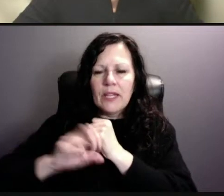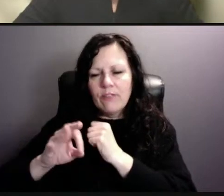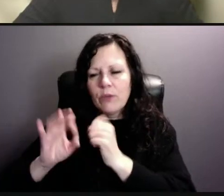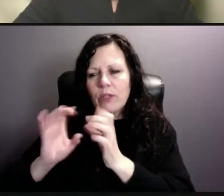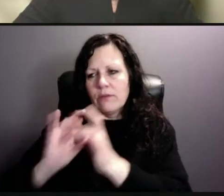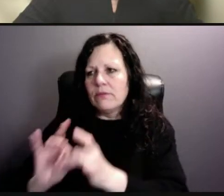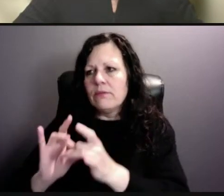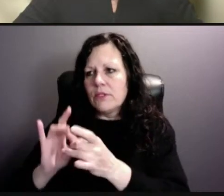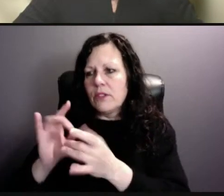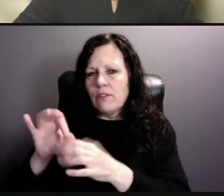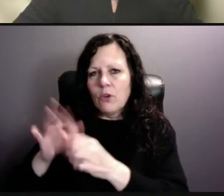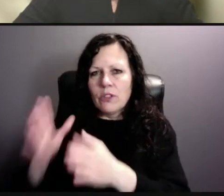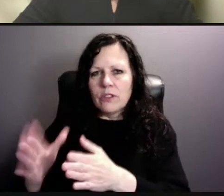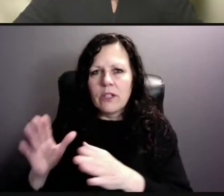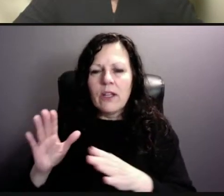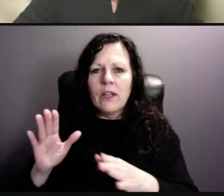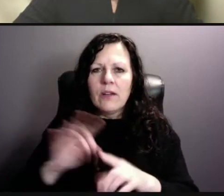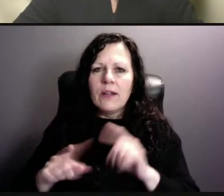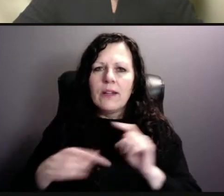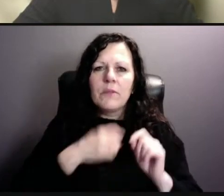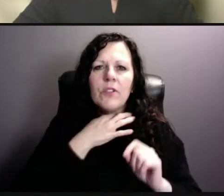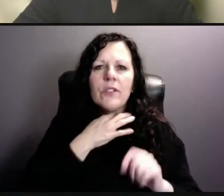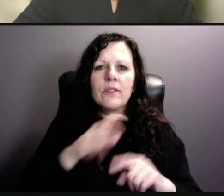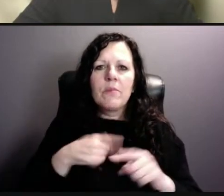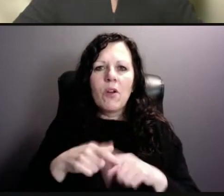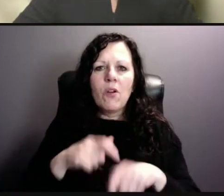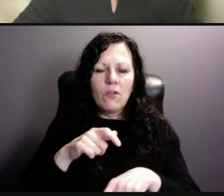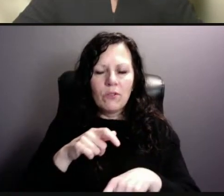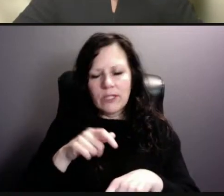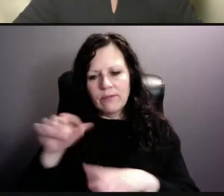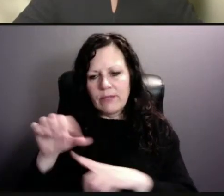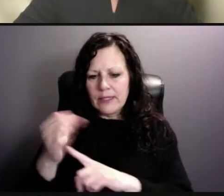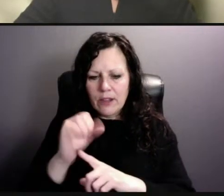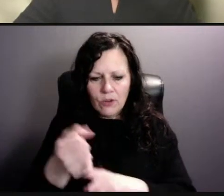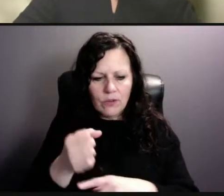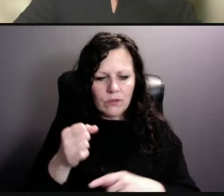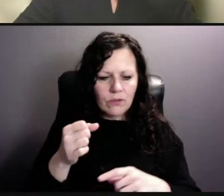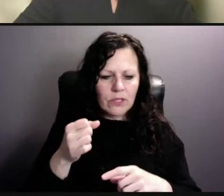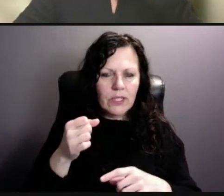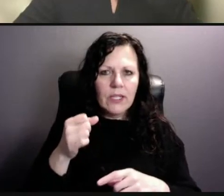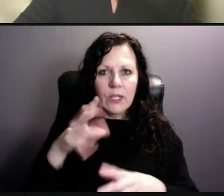COMMUNITY FEEDBACK AND BUY IN